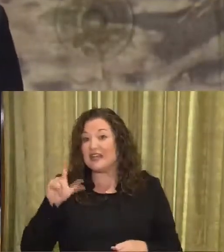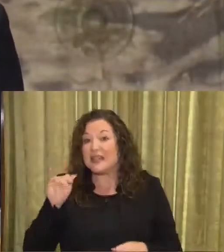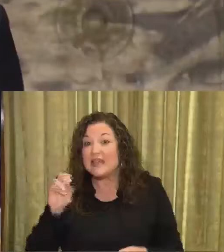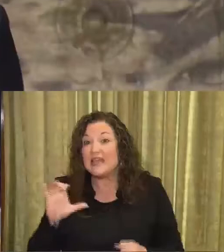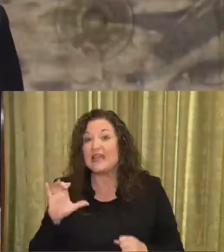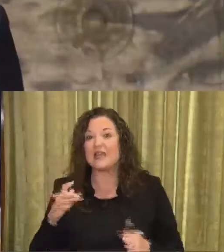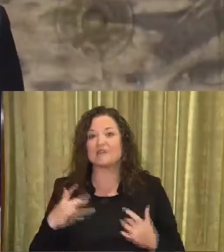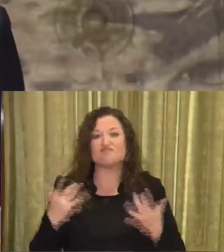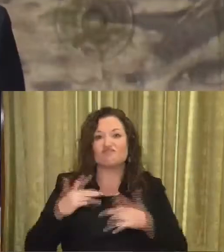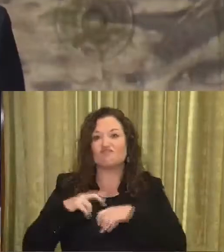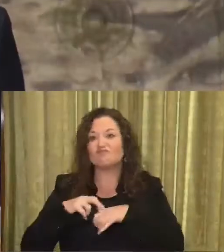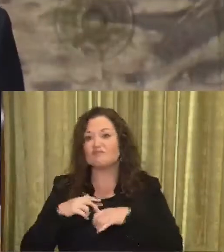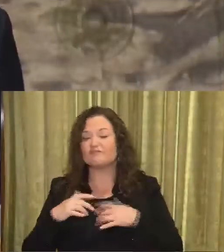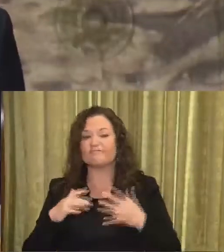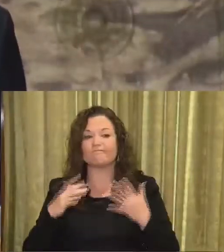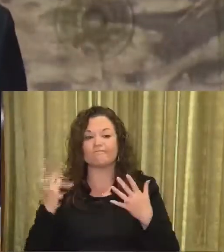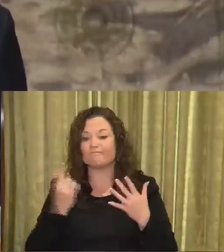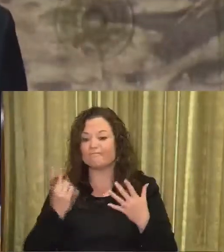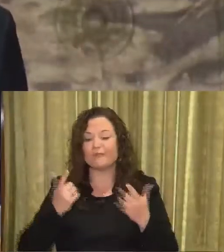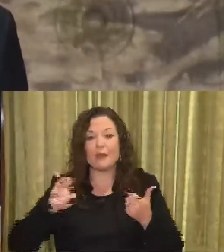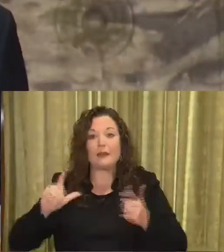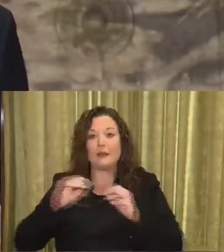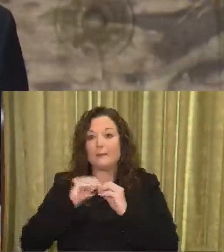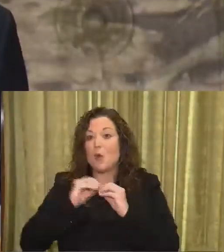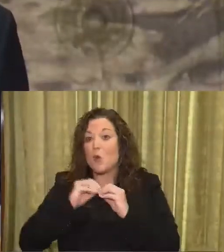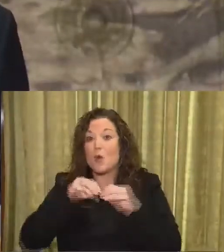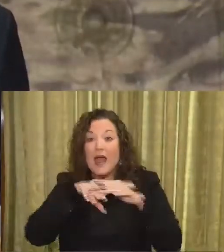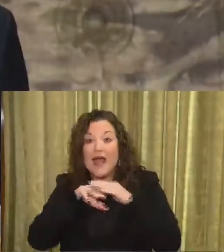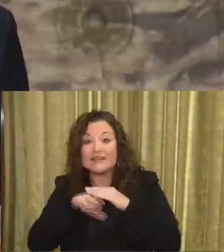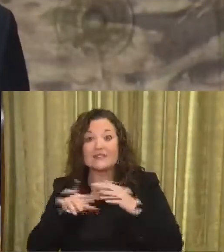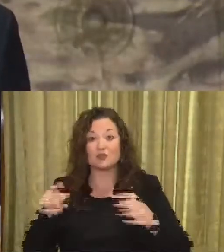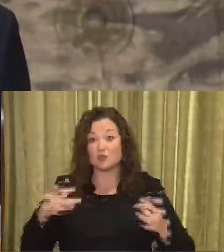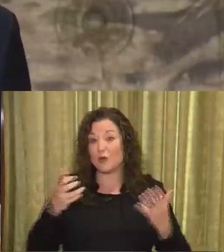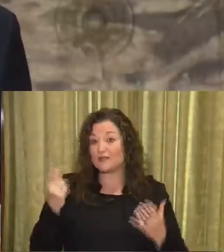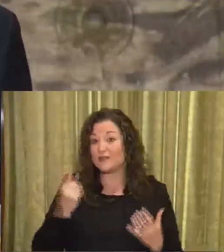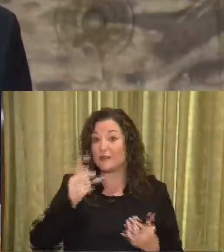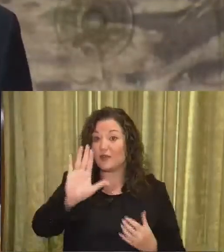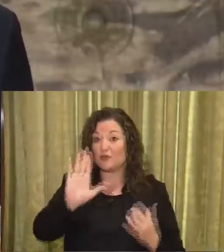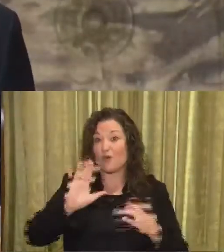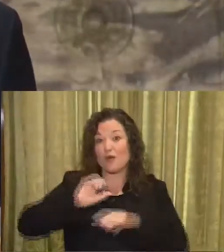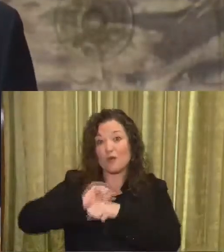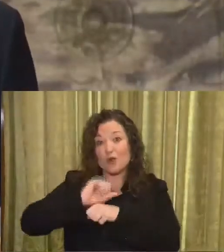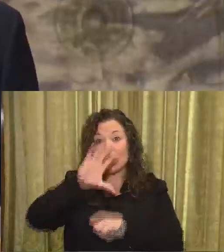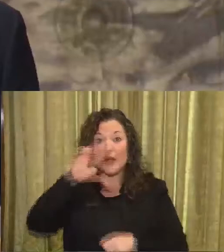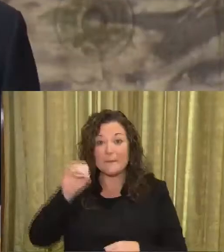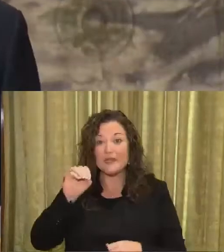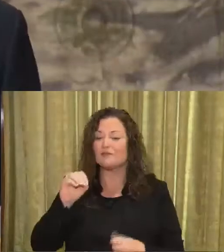If you need greater access and you want to have something at the workplace, we'll work with you to do that.